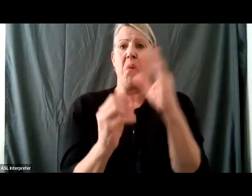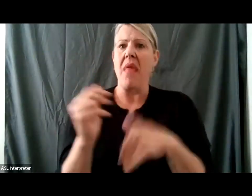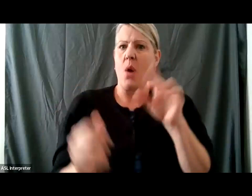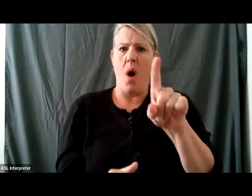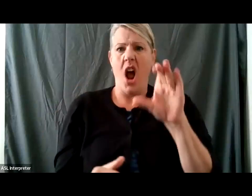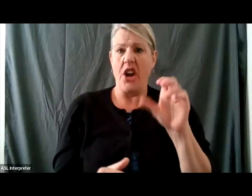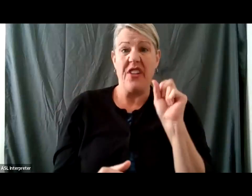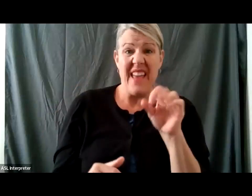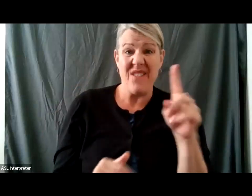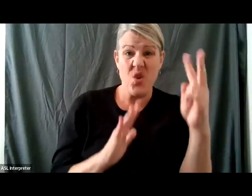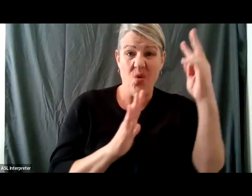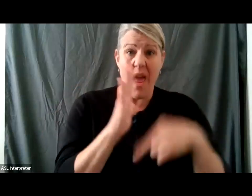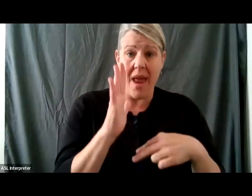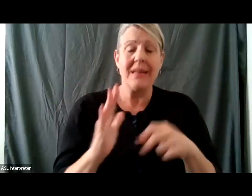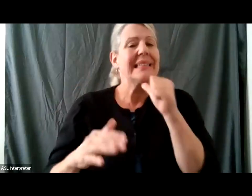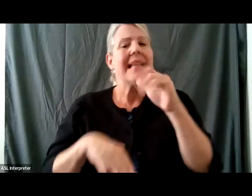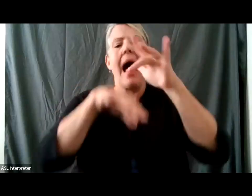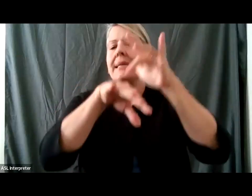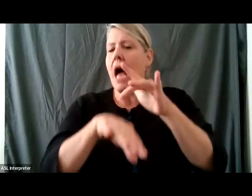We won't touch on every piece of that.